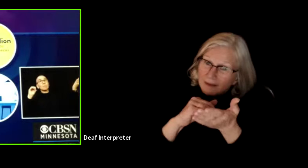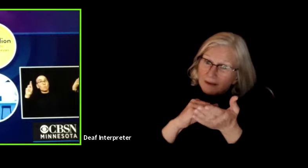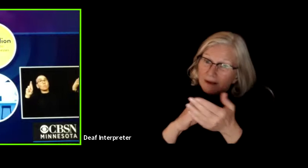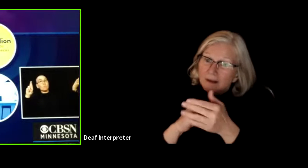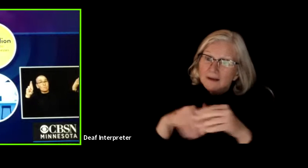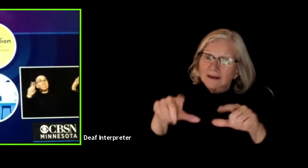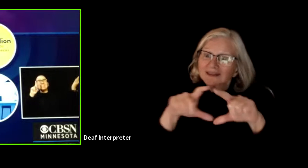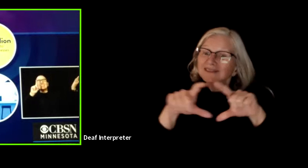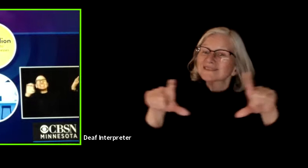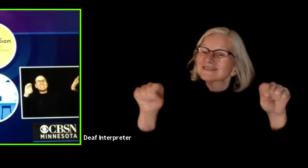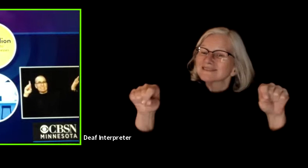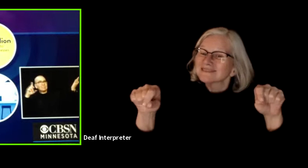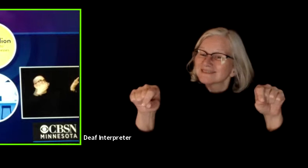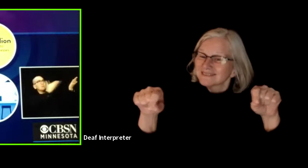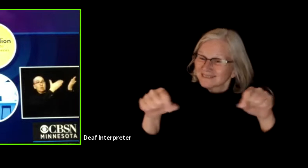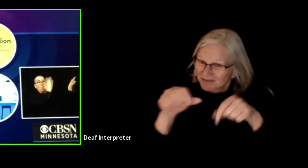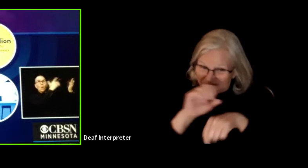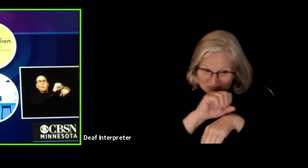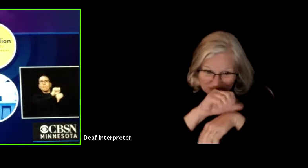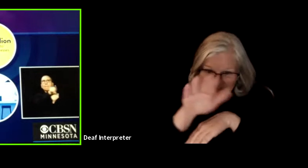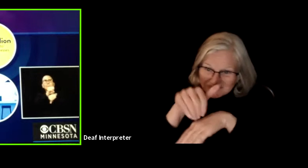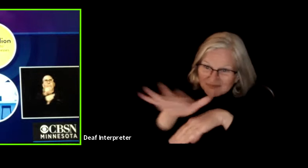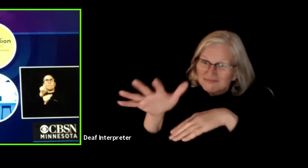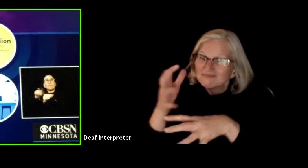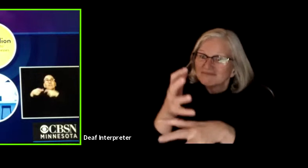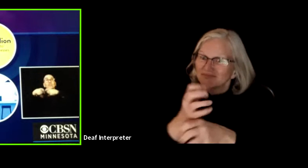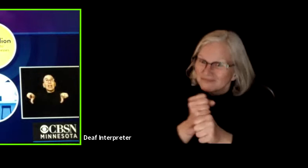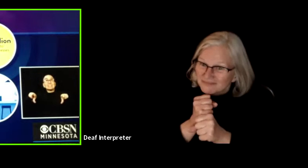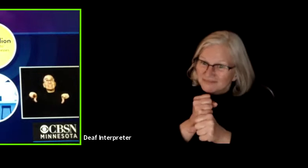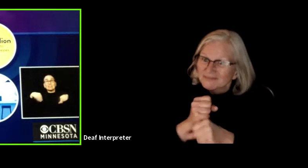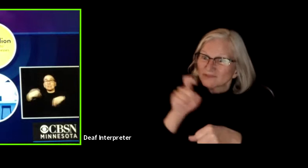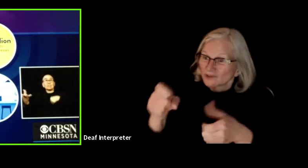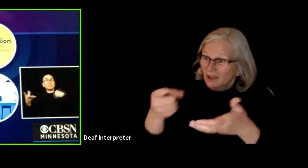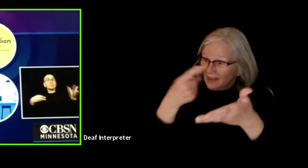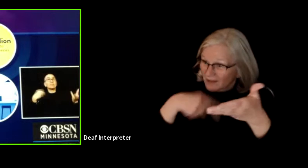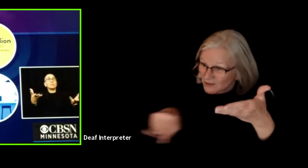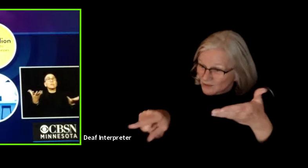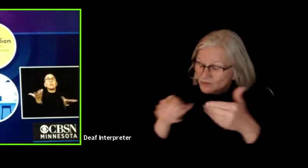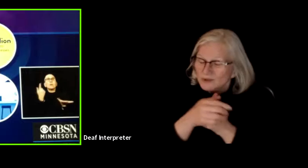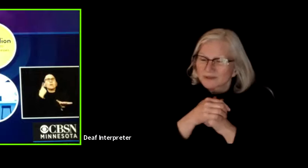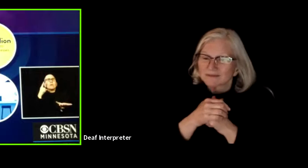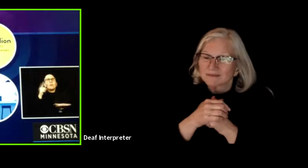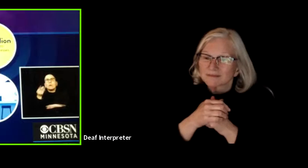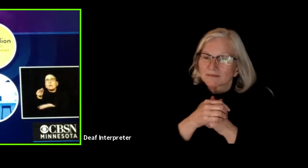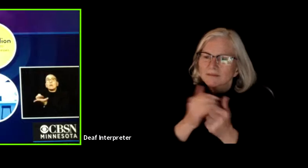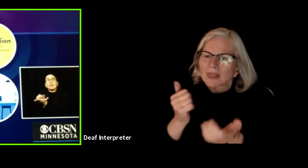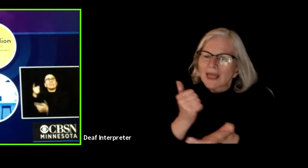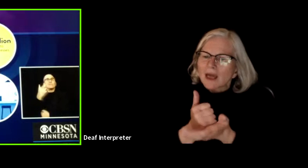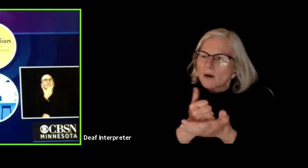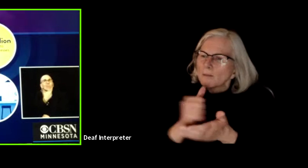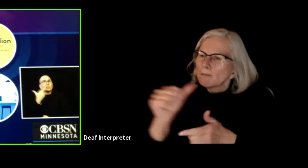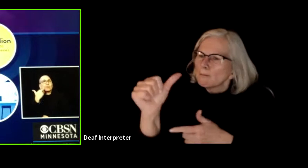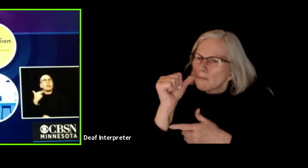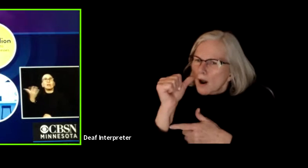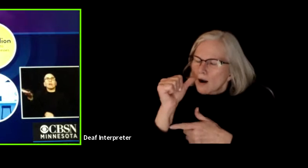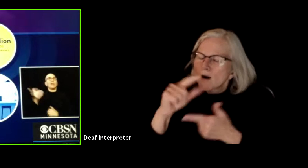SHOULD BE GOING OUT EARLY NEXT WEEK TO PROVIDE SOME OF THAT RELIEF TO THESE BAR OWNERS, TO THE RESTAURANTS, TO THE ENTITIES THAT